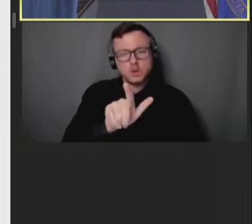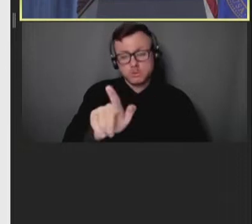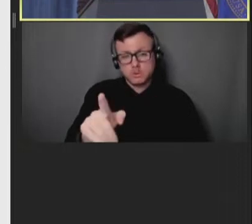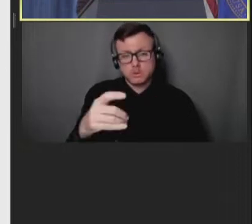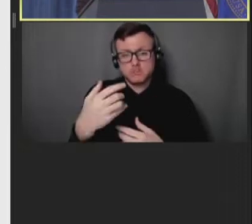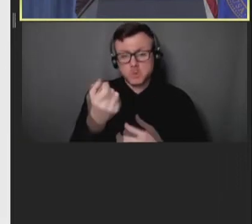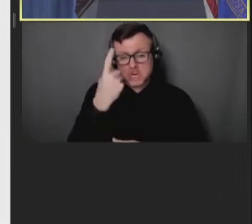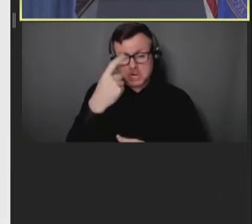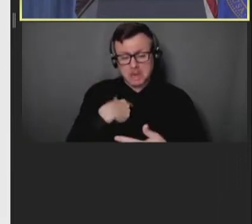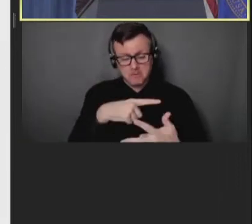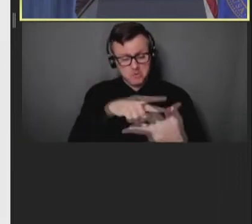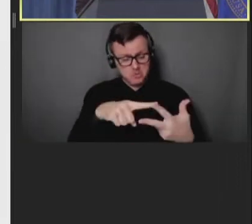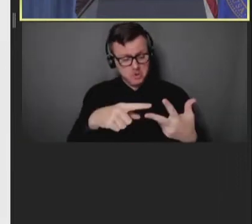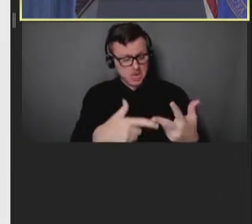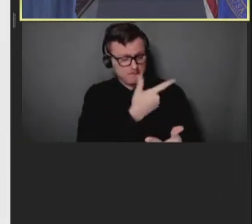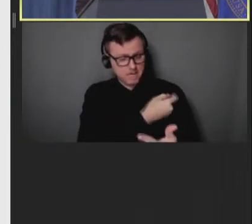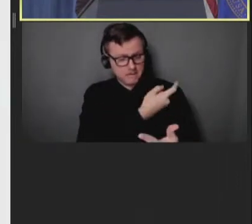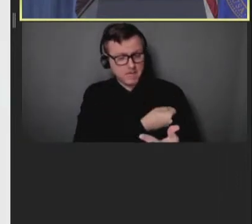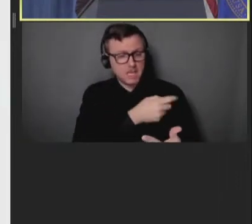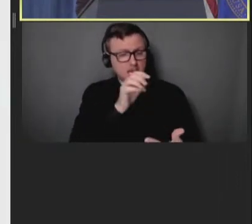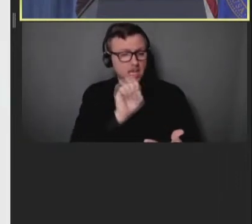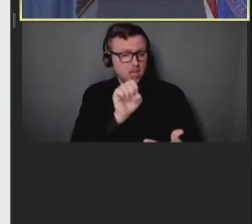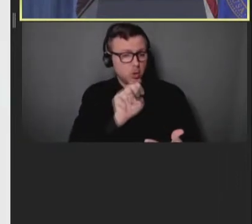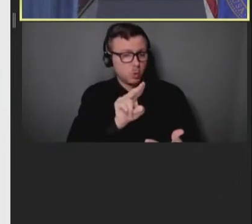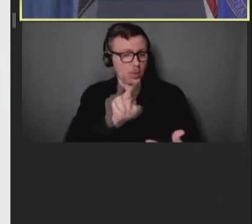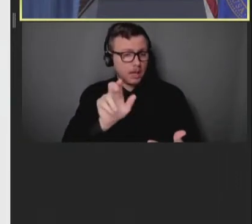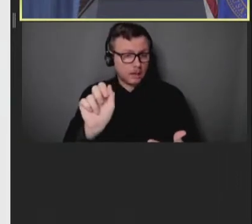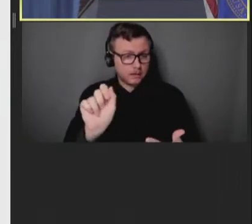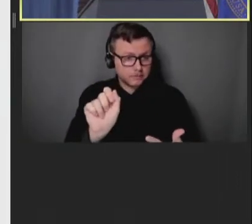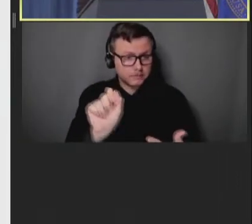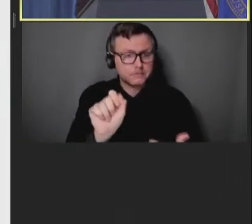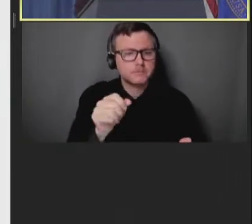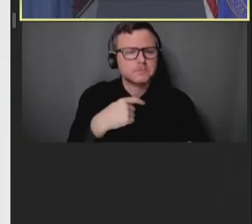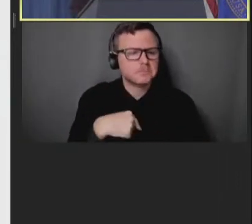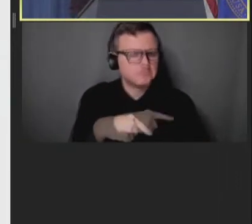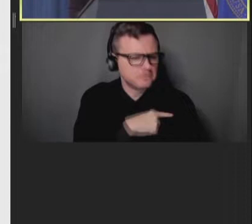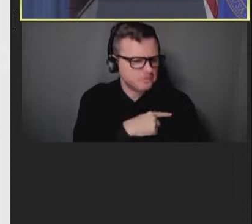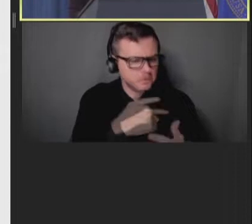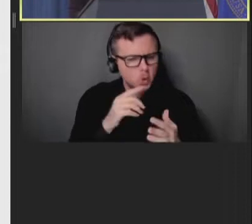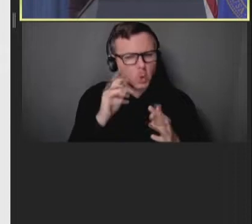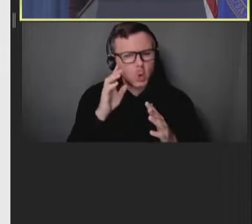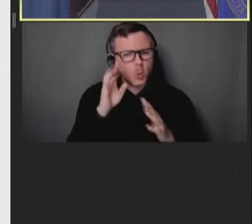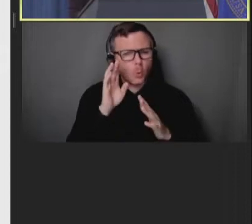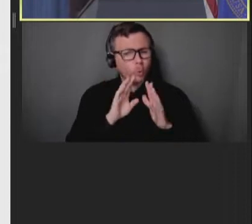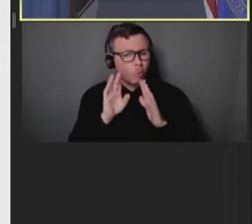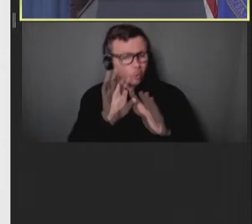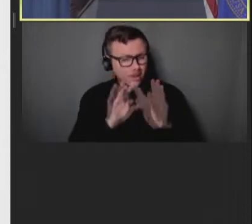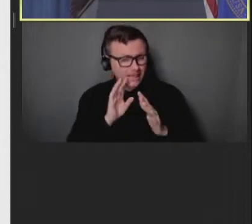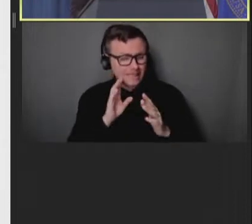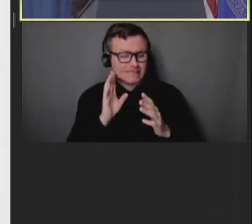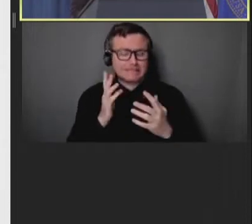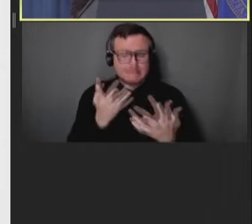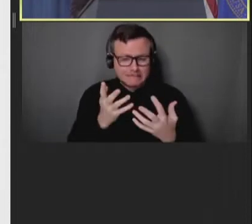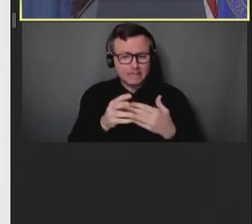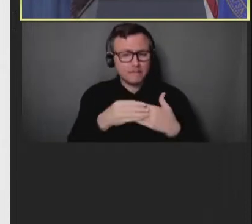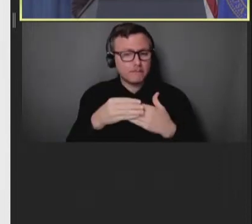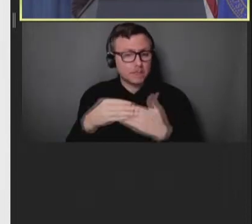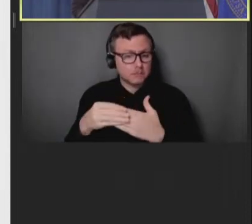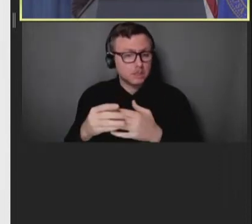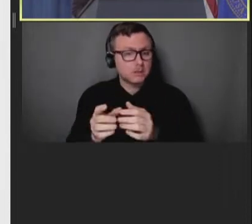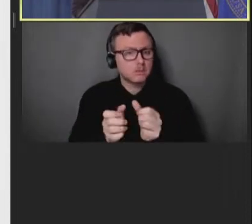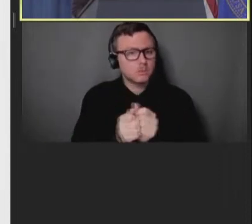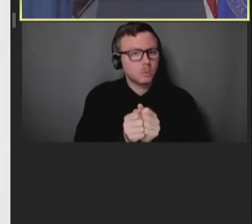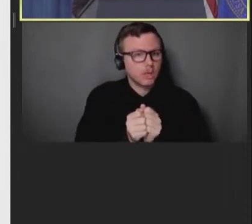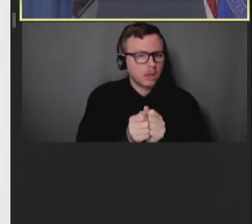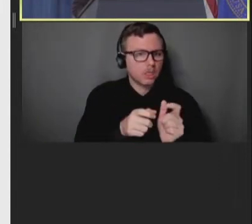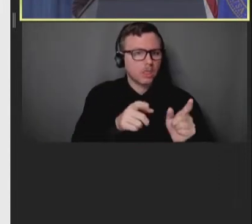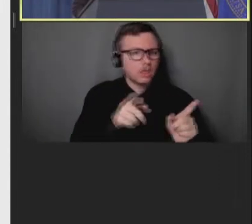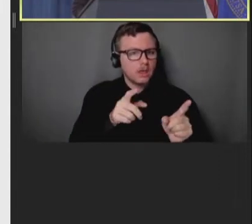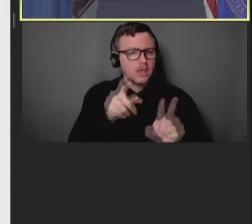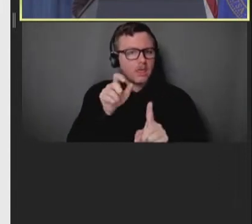vaccines under EUA, and we were worried about flexibility in the cases of unequal distribution